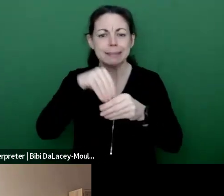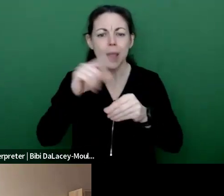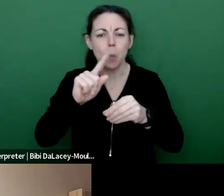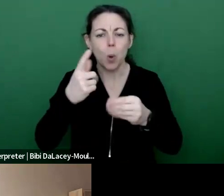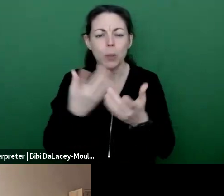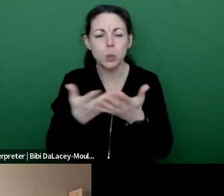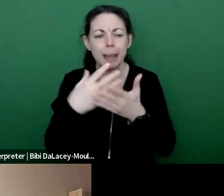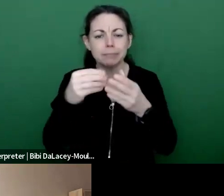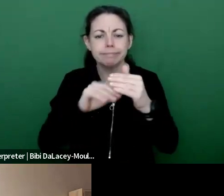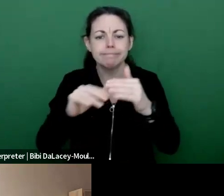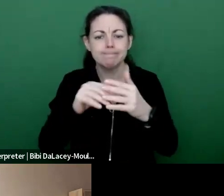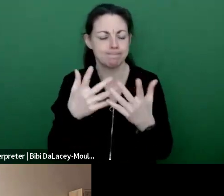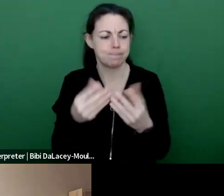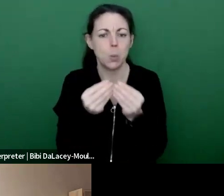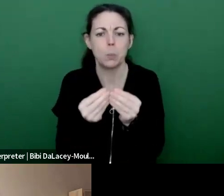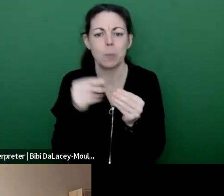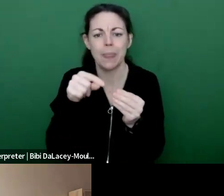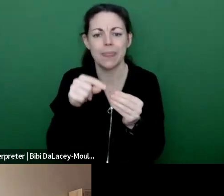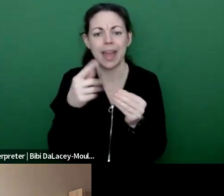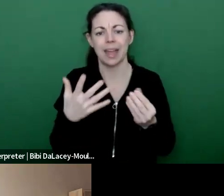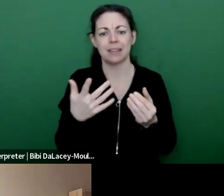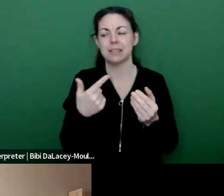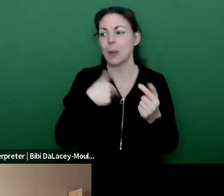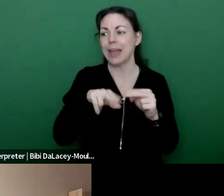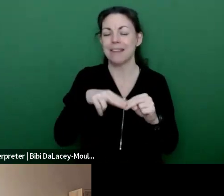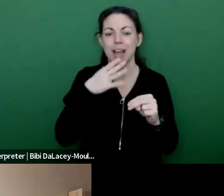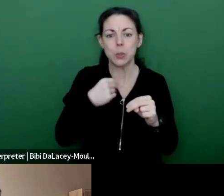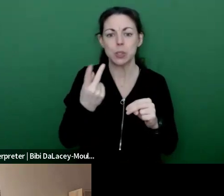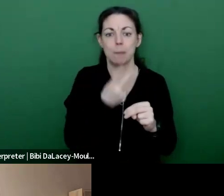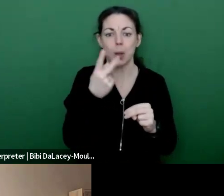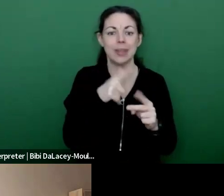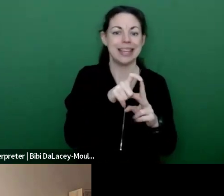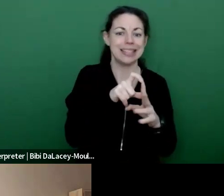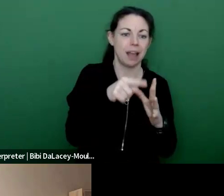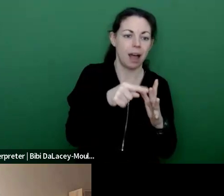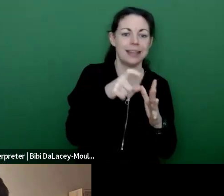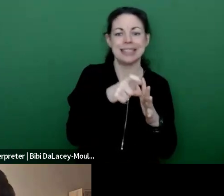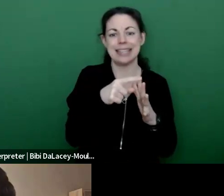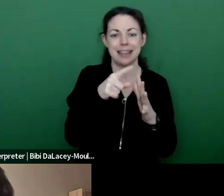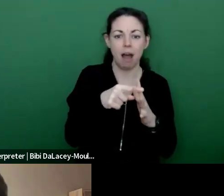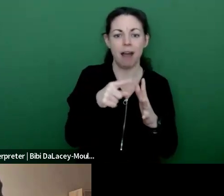So I will... If I use both, there's a reason for that. That's my approach to language. Just wanted to clarify that.